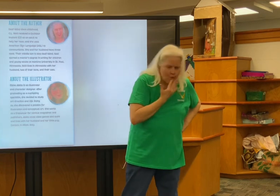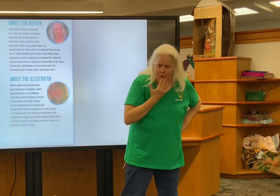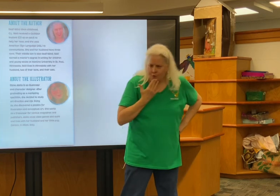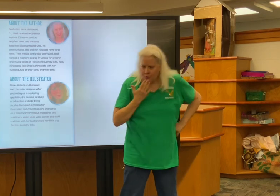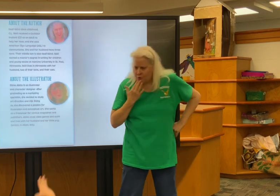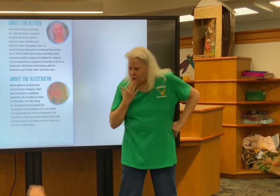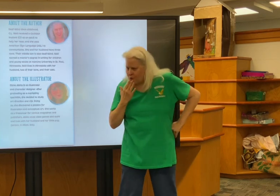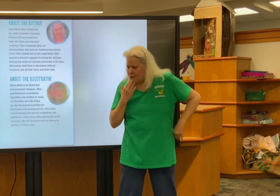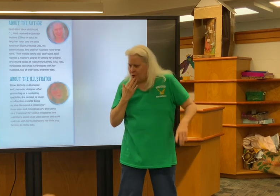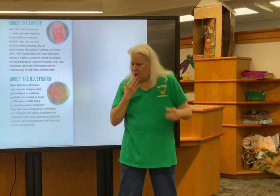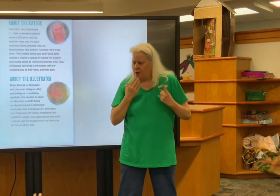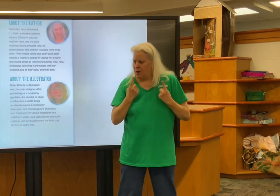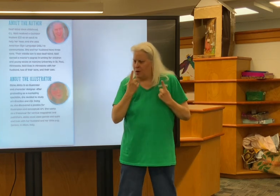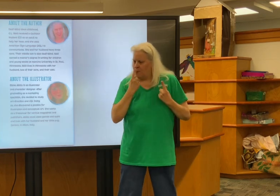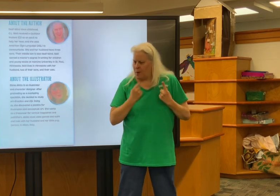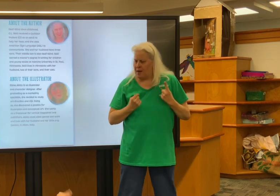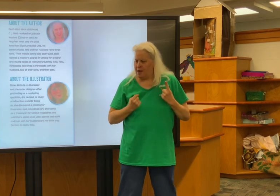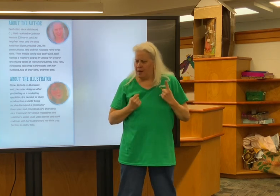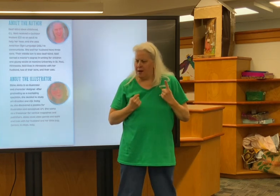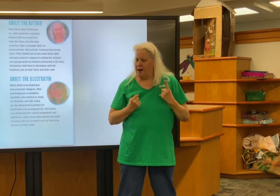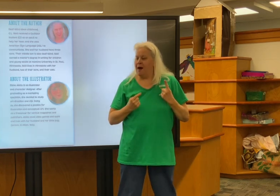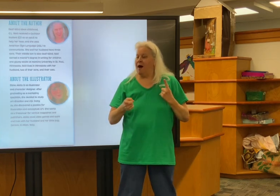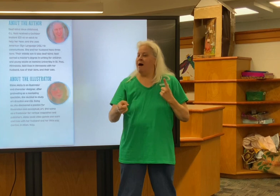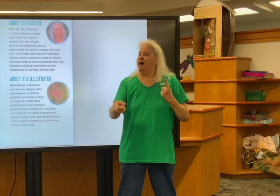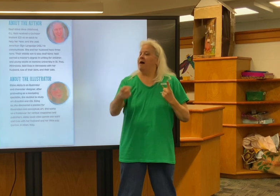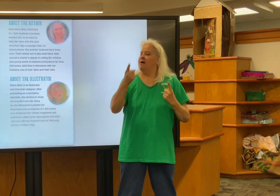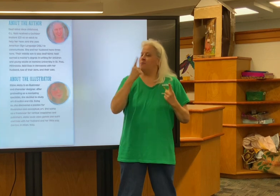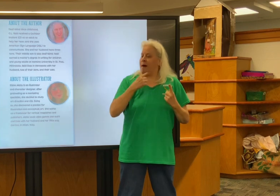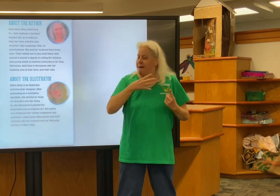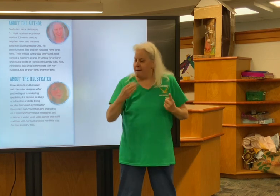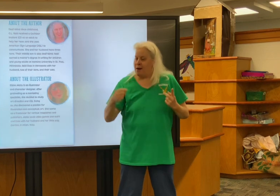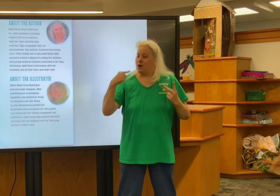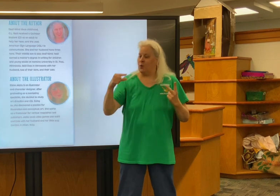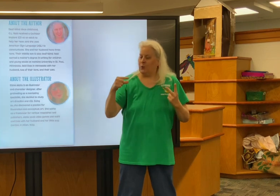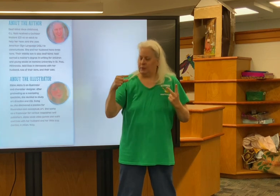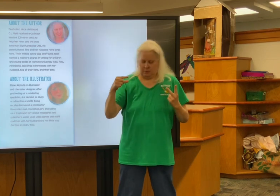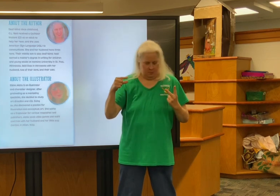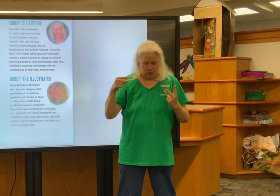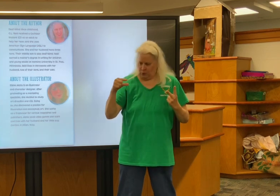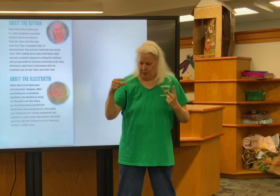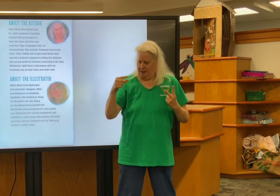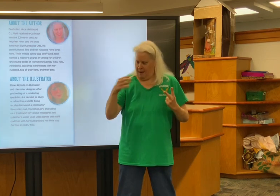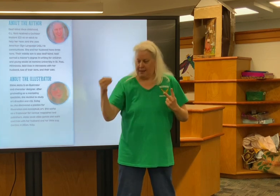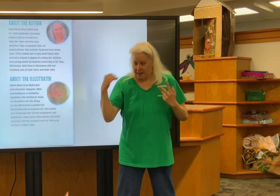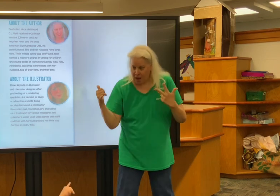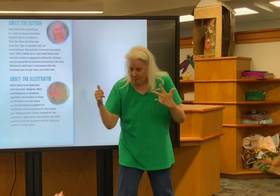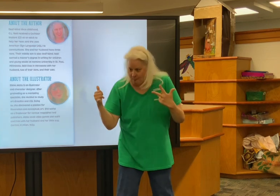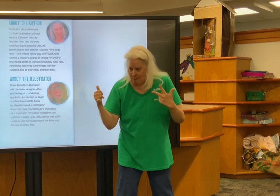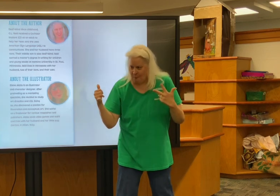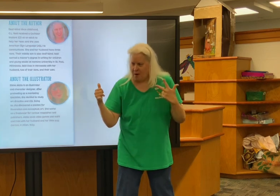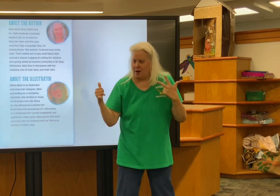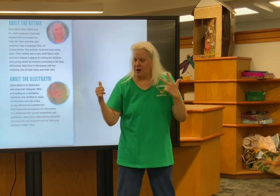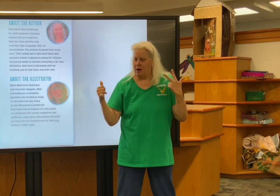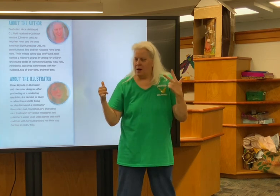What color are apples? Red, yep and green, yellow,